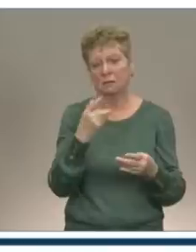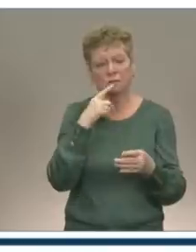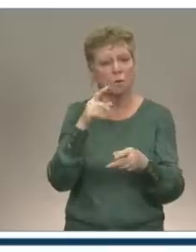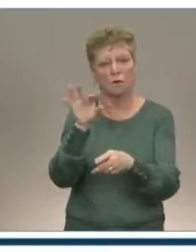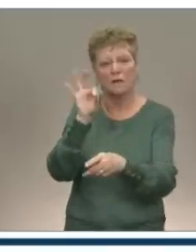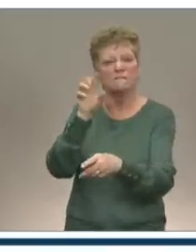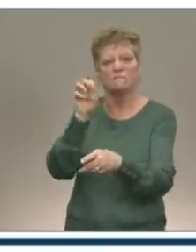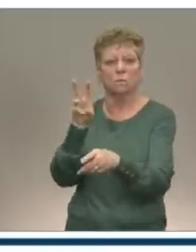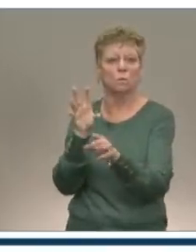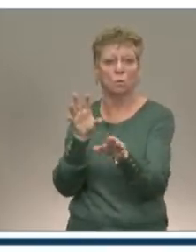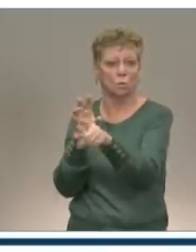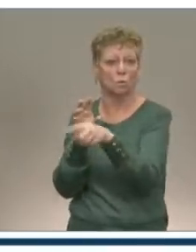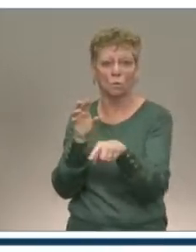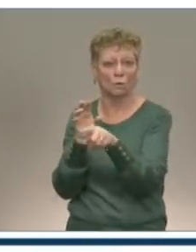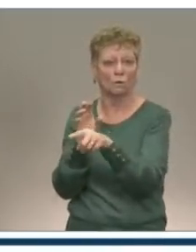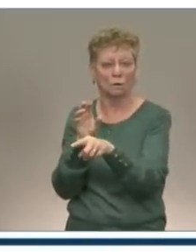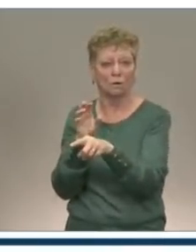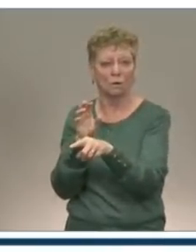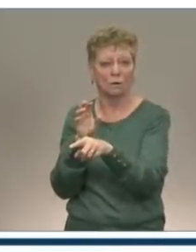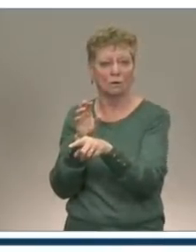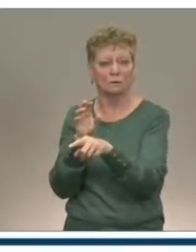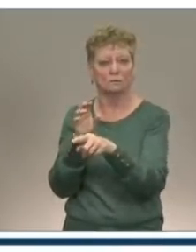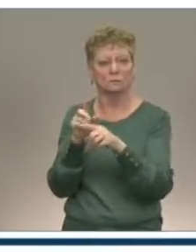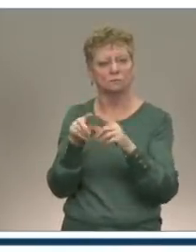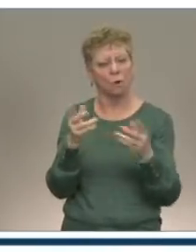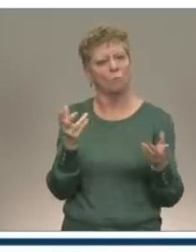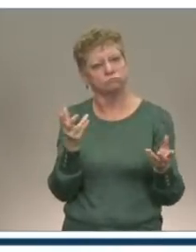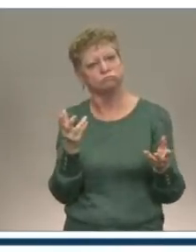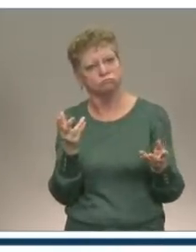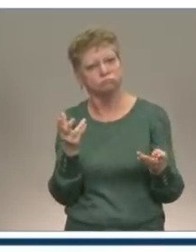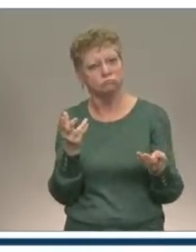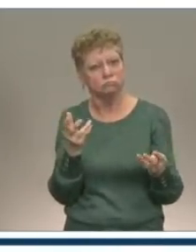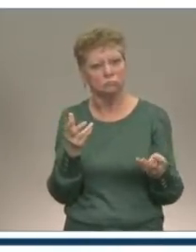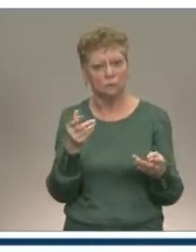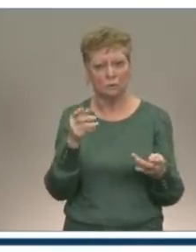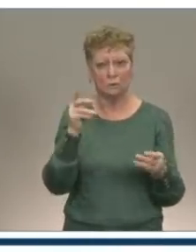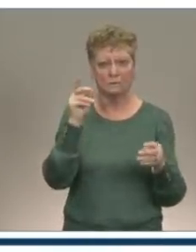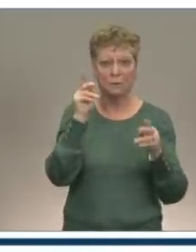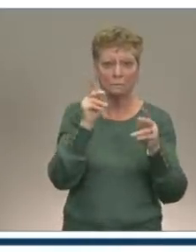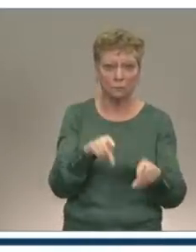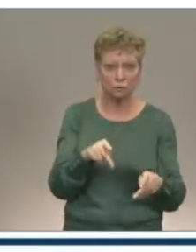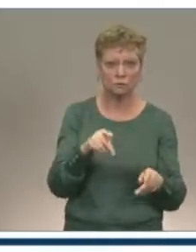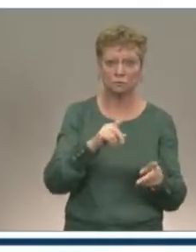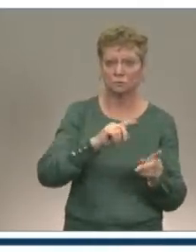i think it's perfectly uh appropriate for a nova scotian who's going to a private community clinic